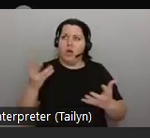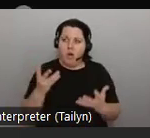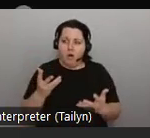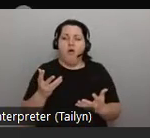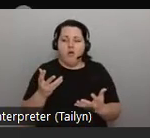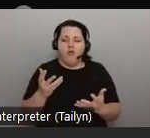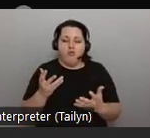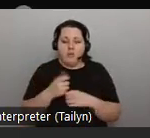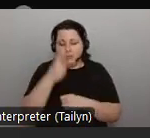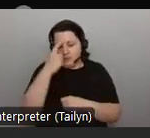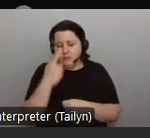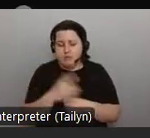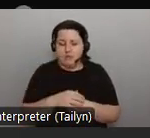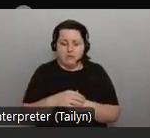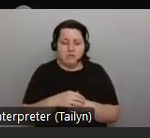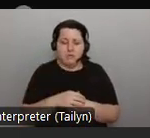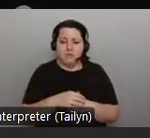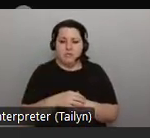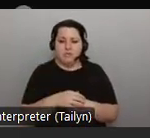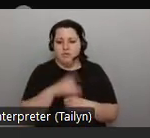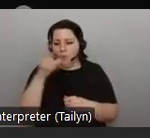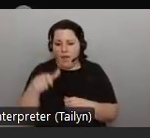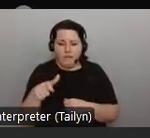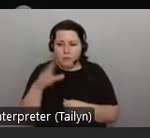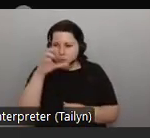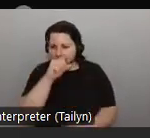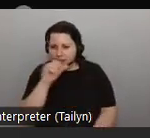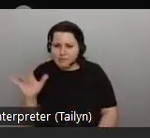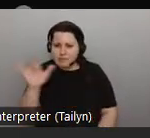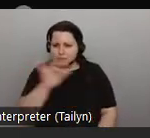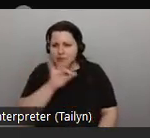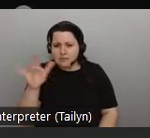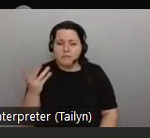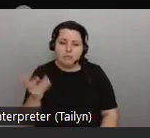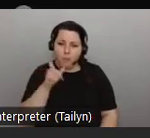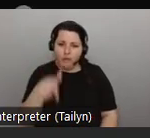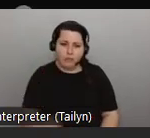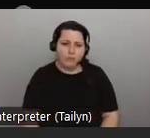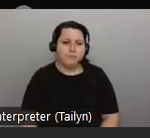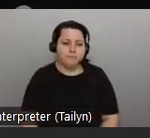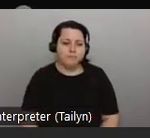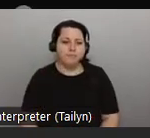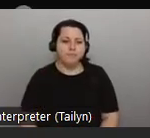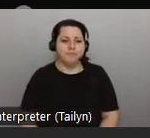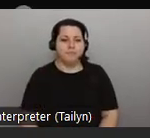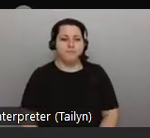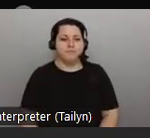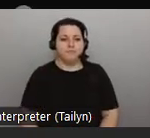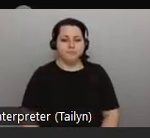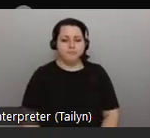make sure they are in the, "amounts," row, it makes it a single experience and makes it a lot easier for users to